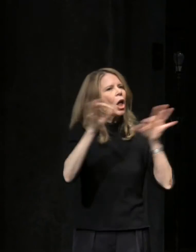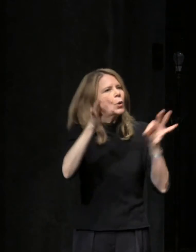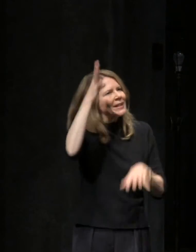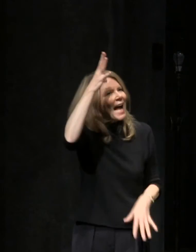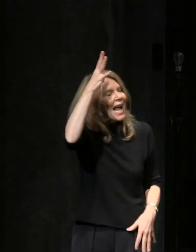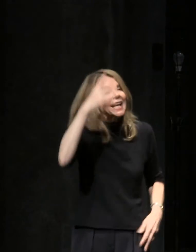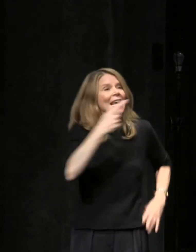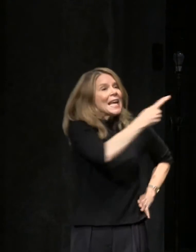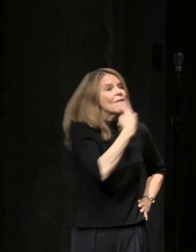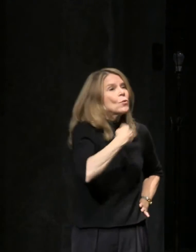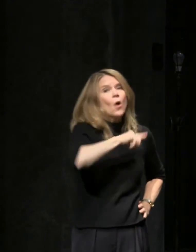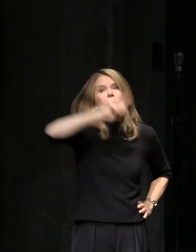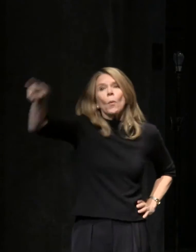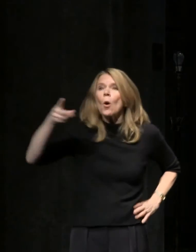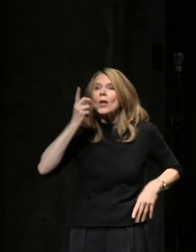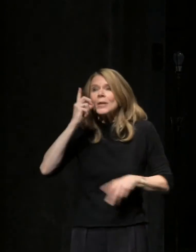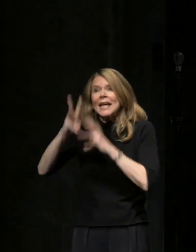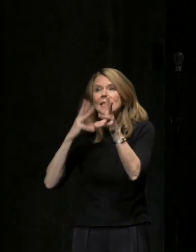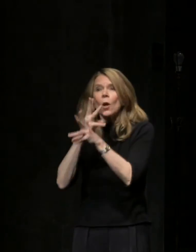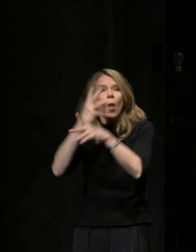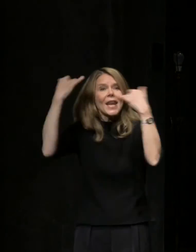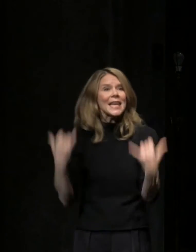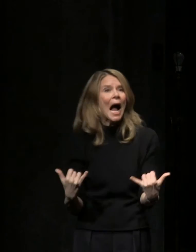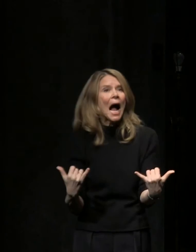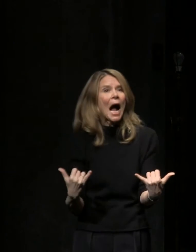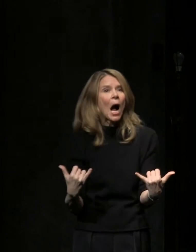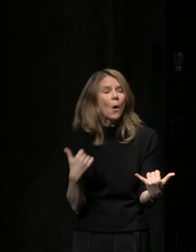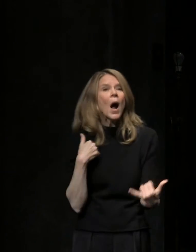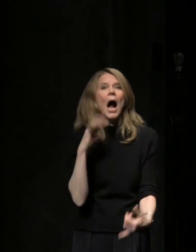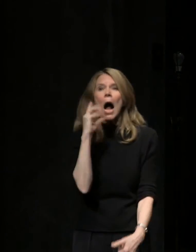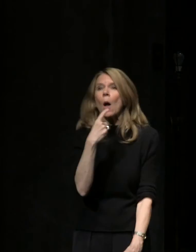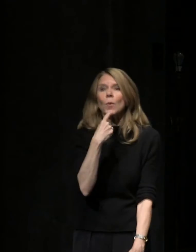you told me we were going to Disney World right now, I'd say that's the best news you